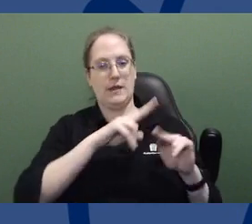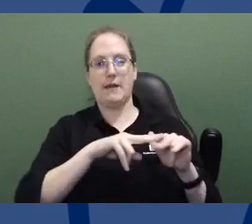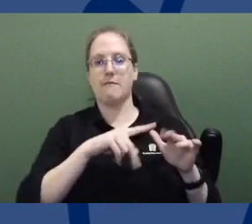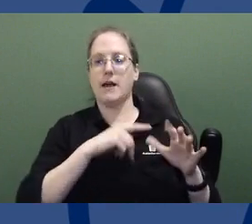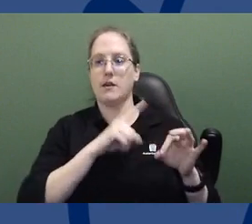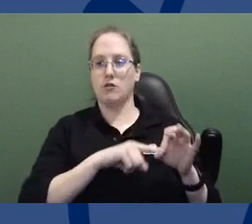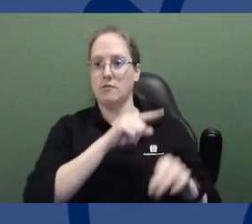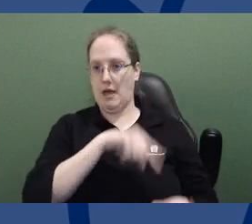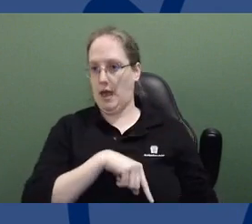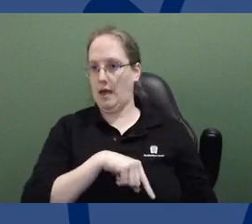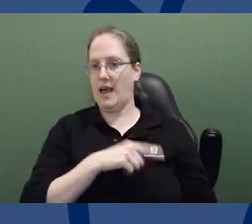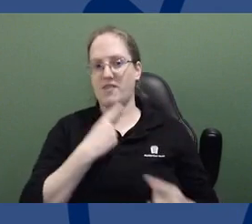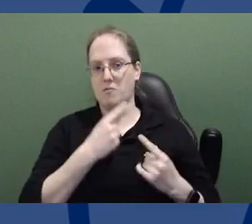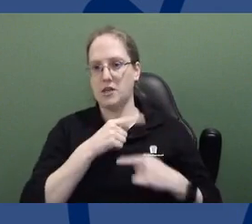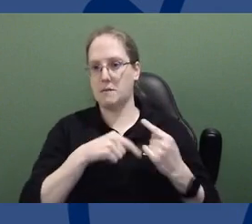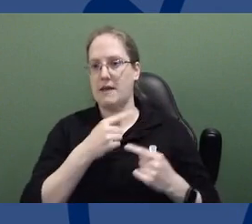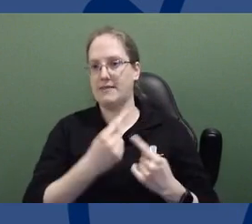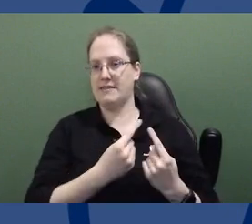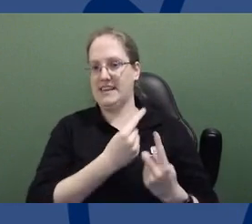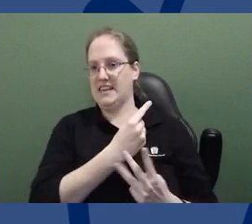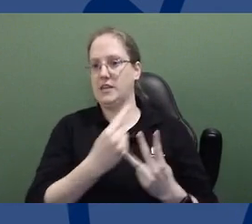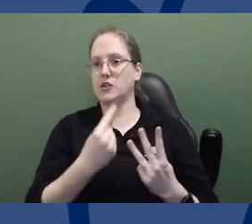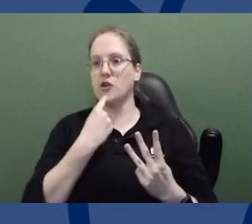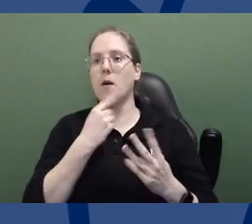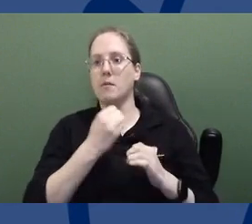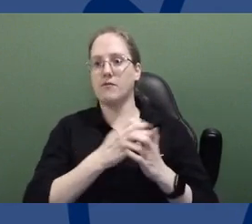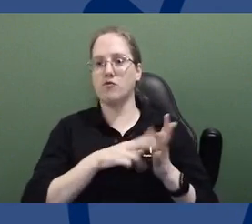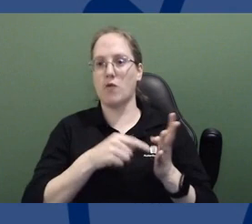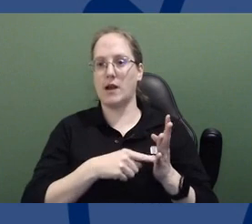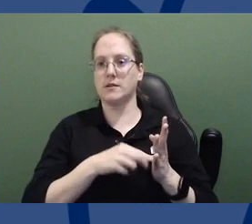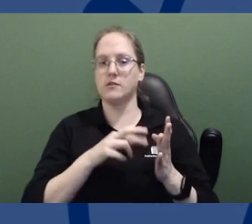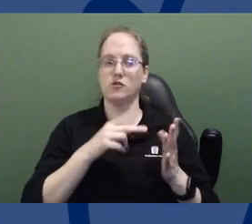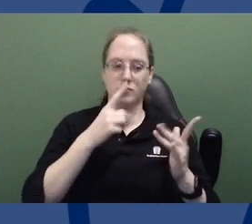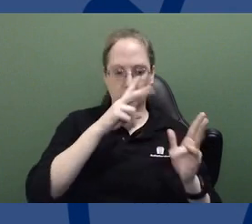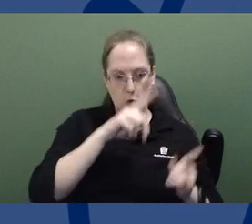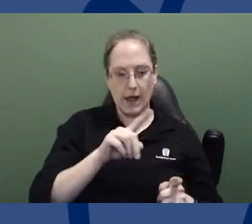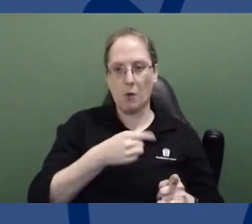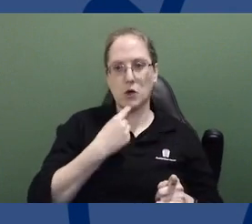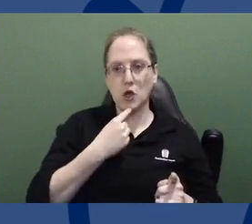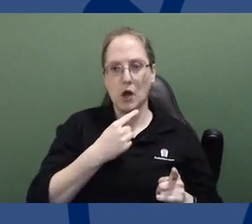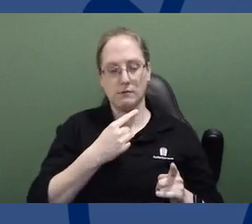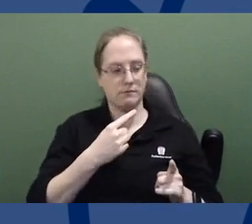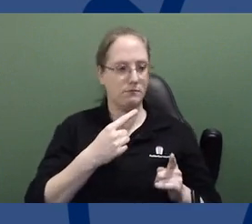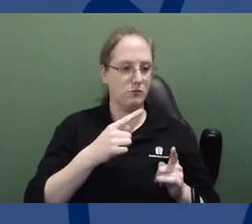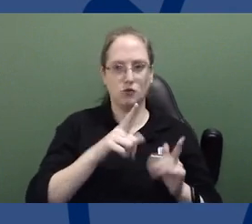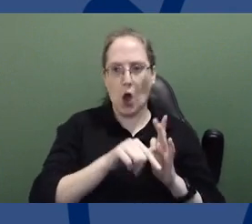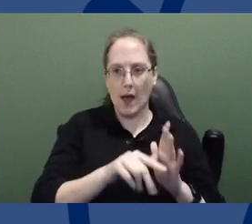individual grants for those specific periods if they missed that. Okay. So Bridget, next